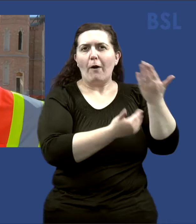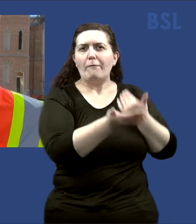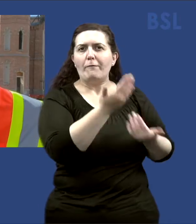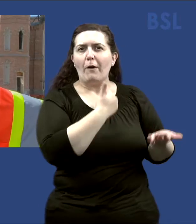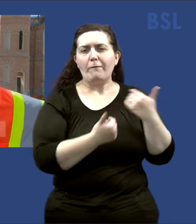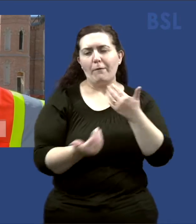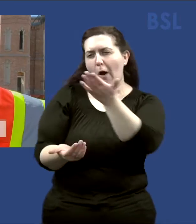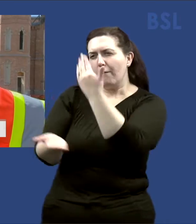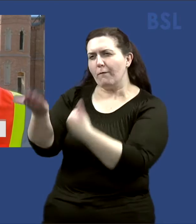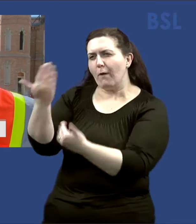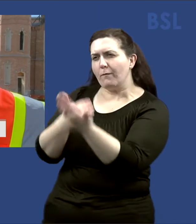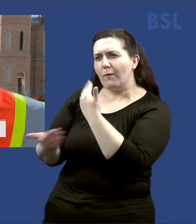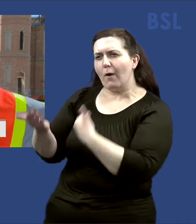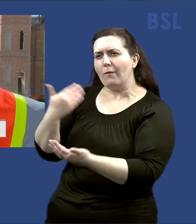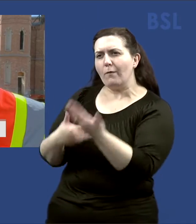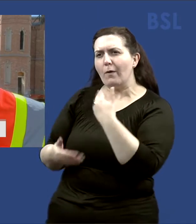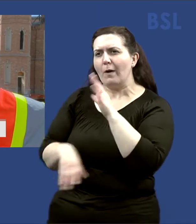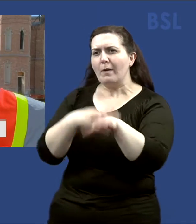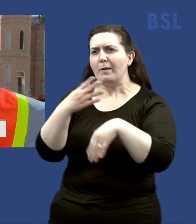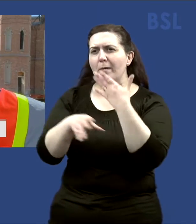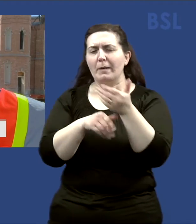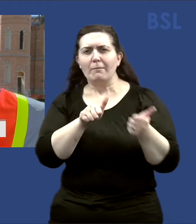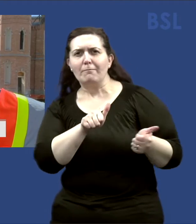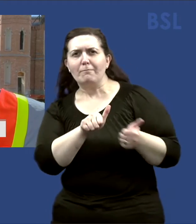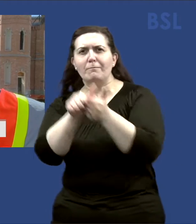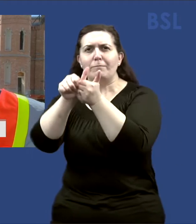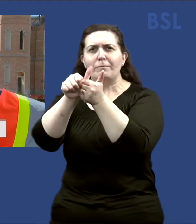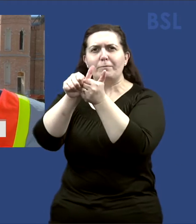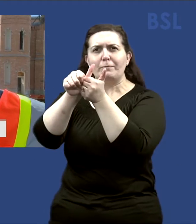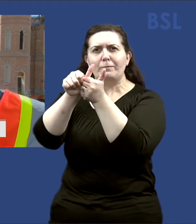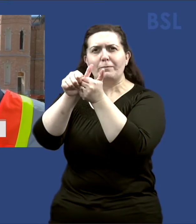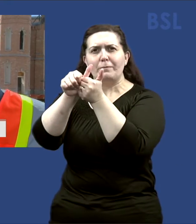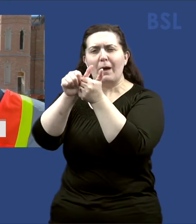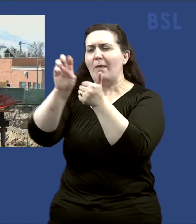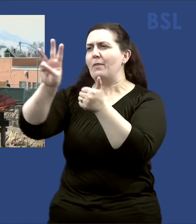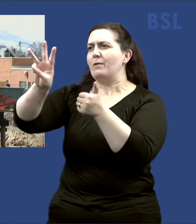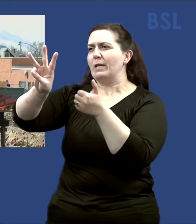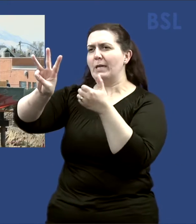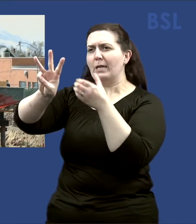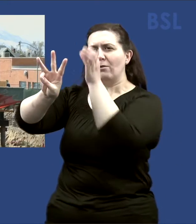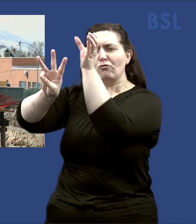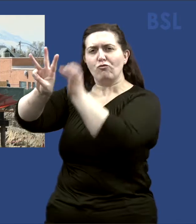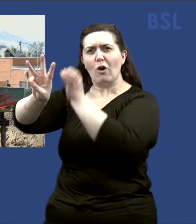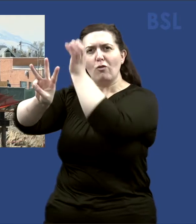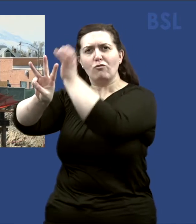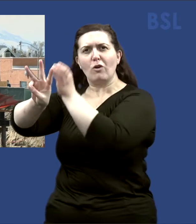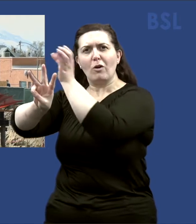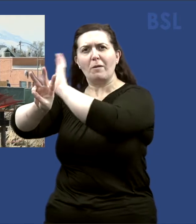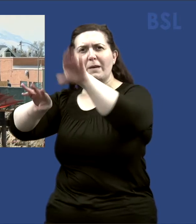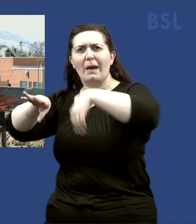We took the inside two rows out and we put some helical ties in to tie the remaining three rows together